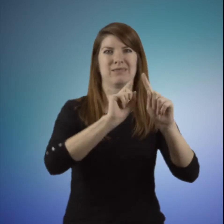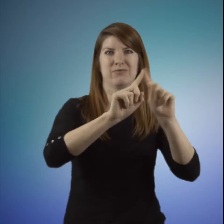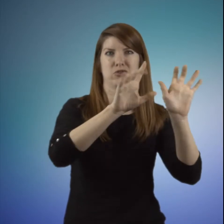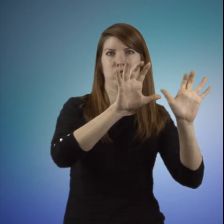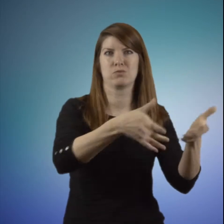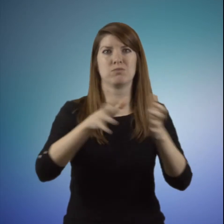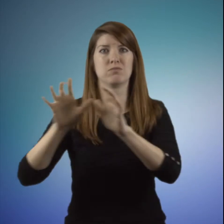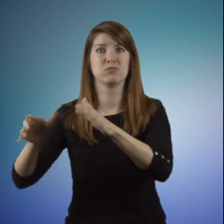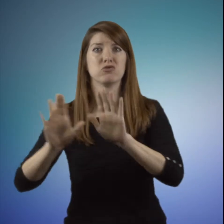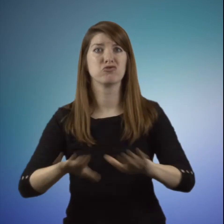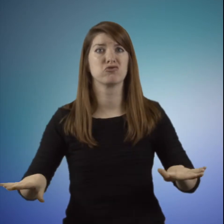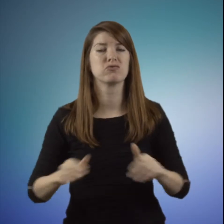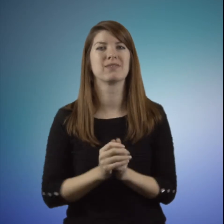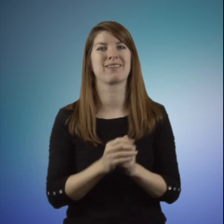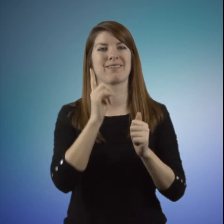they're converted to a standard score.